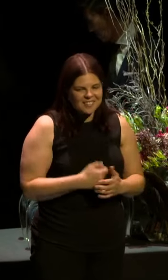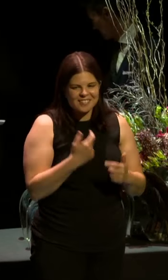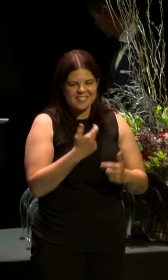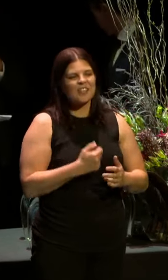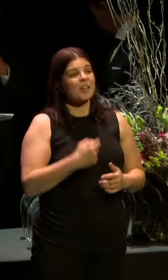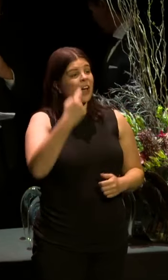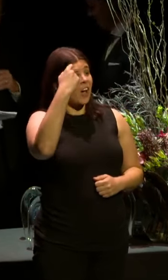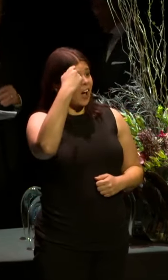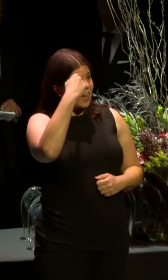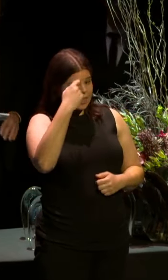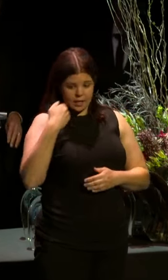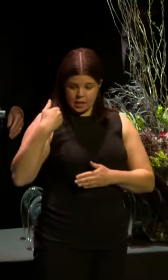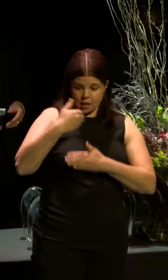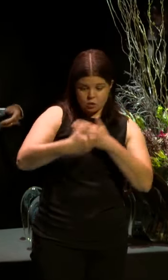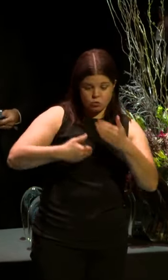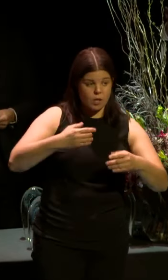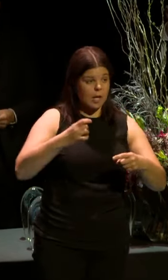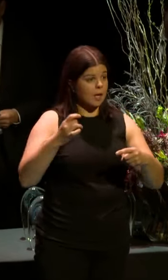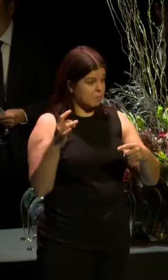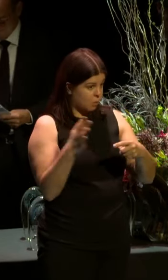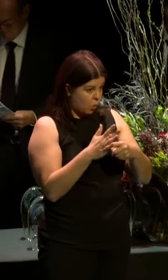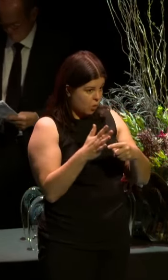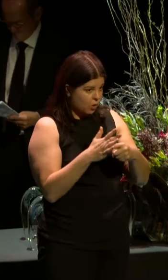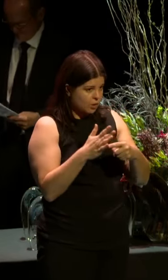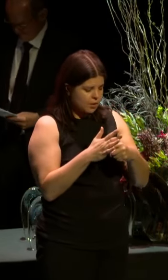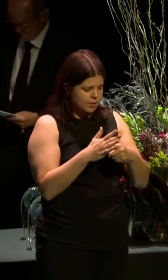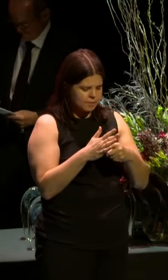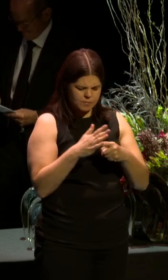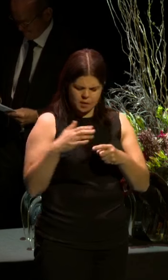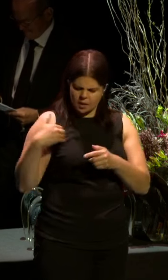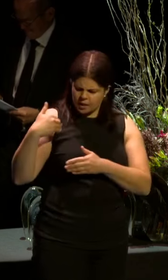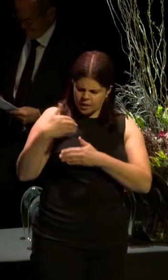Look, I think history is important and history can be a really provoking kind of tool,